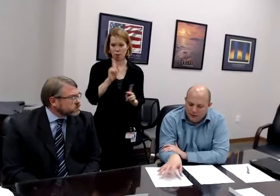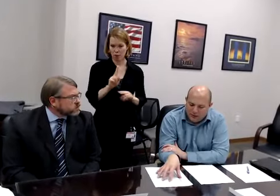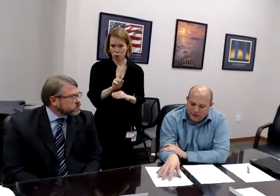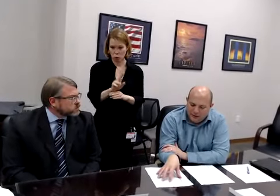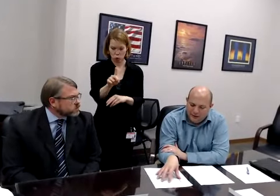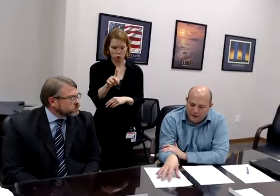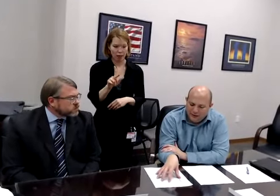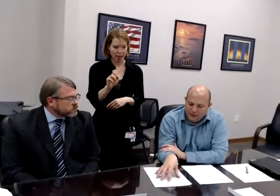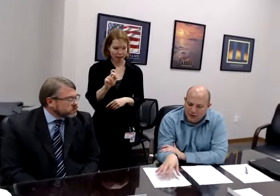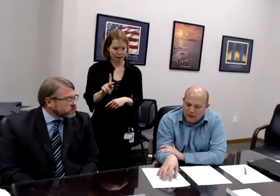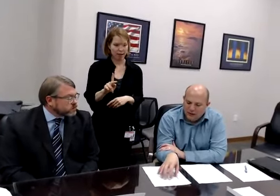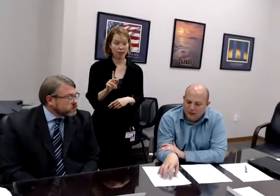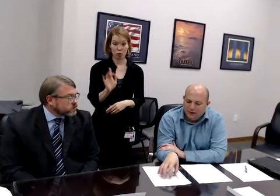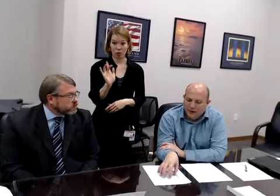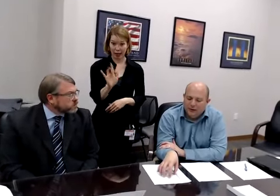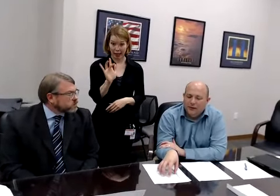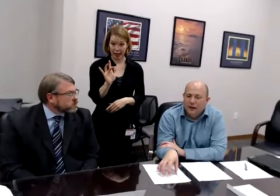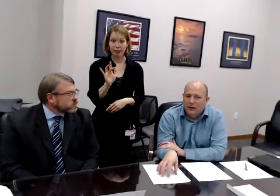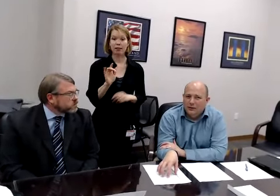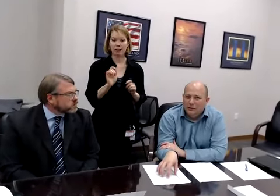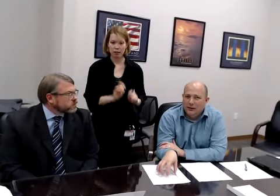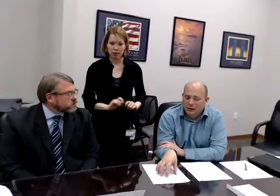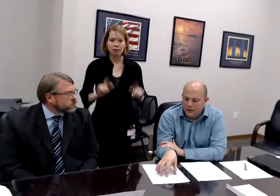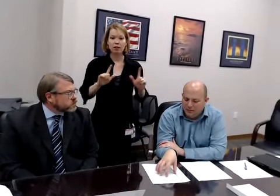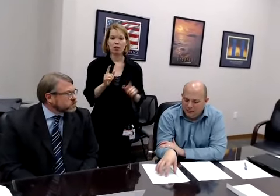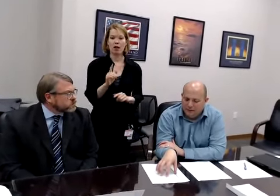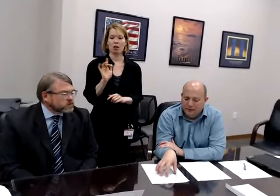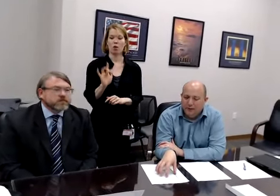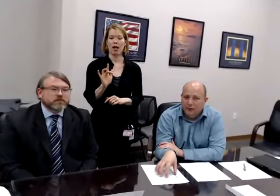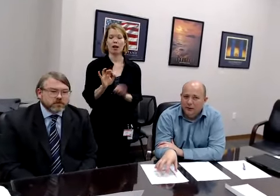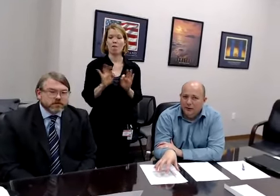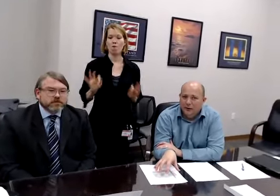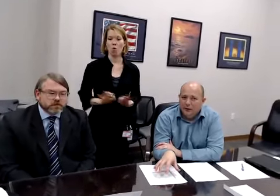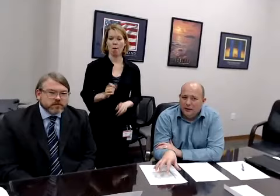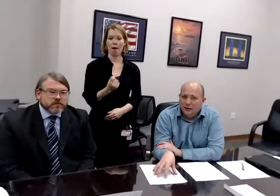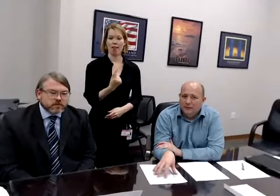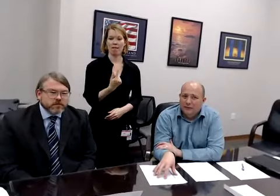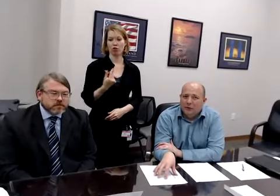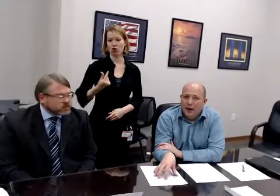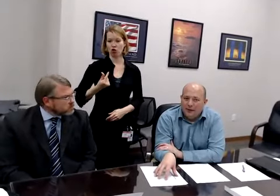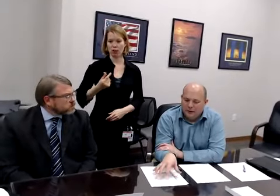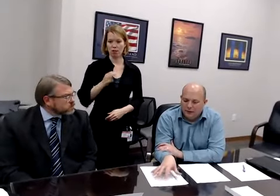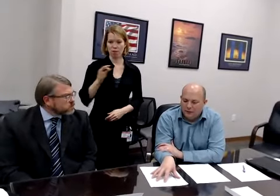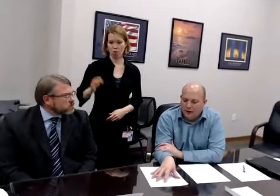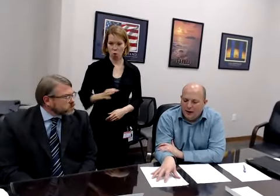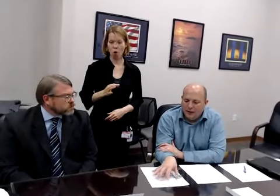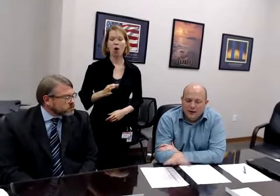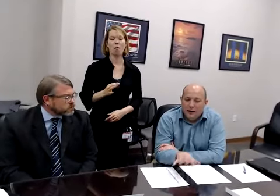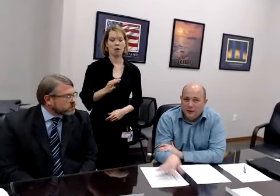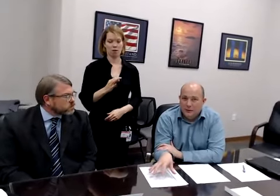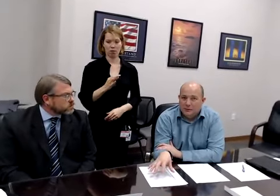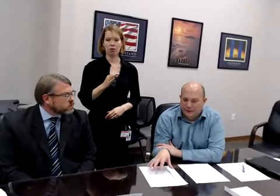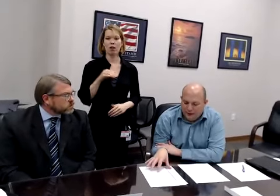And when you click on that 11 G, it will take you to an HTML clickable format. So, you can just do that and print